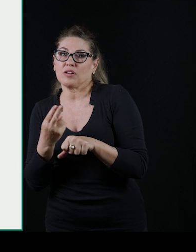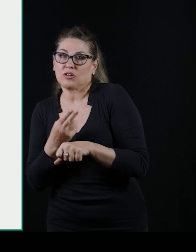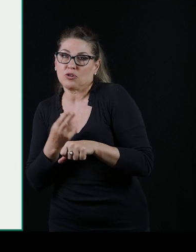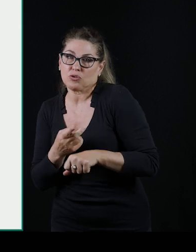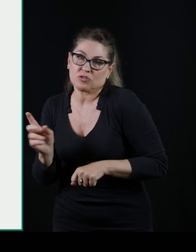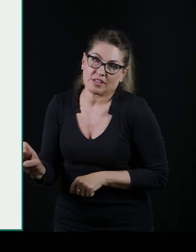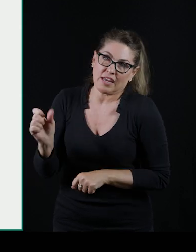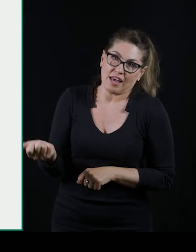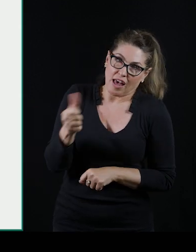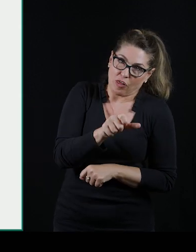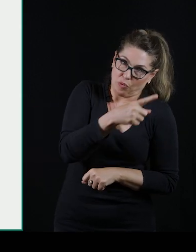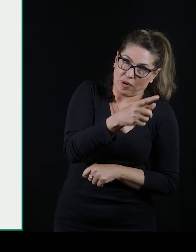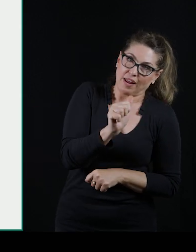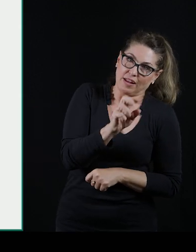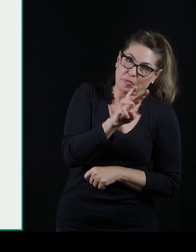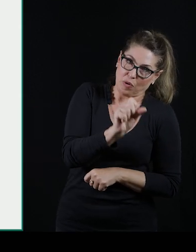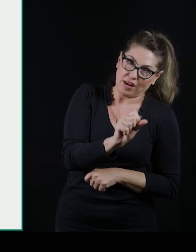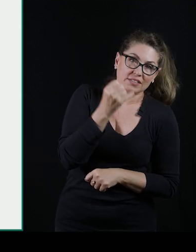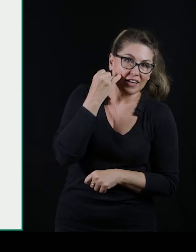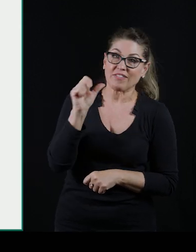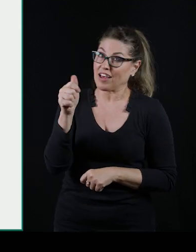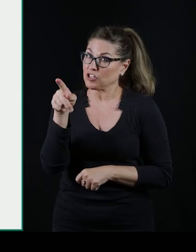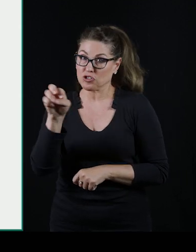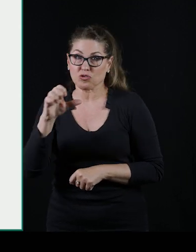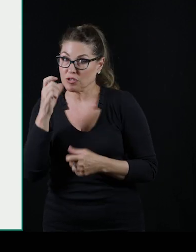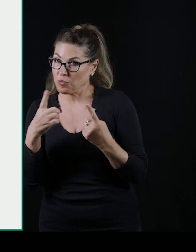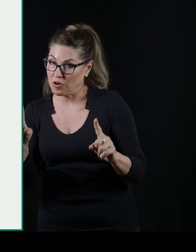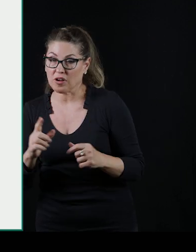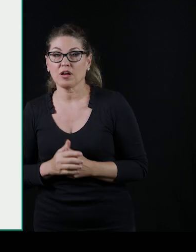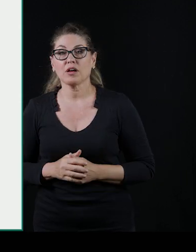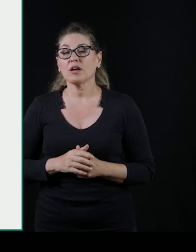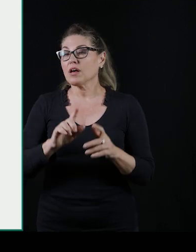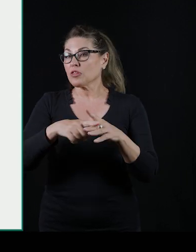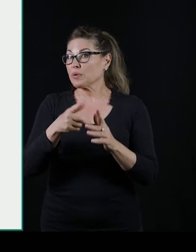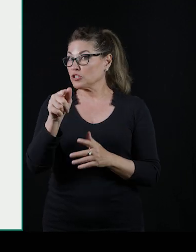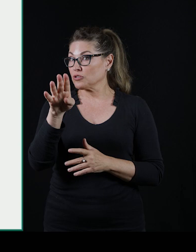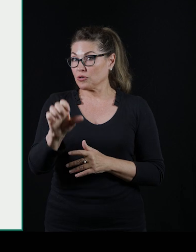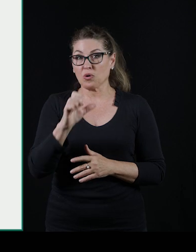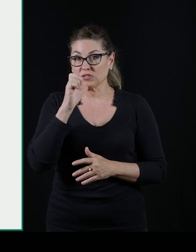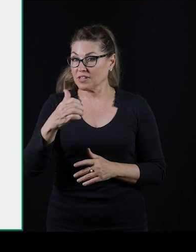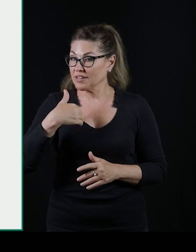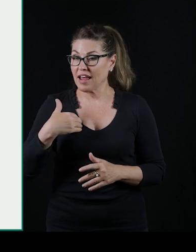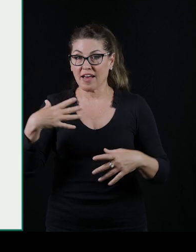to our known good implementation on AWS. Now the original code didn't already have an abstraction